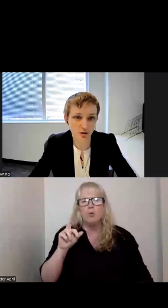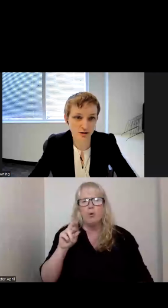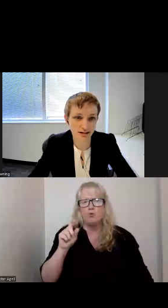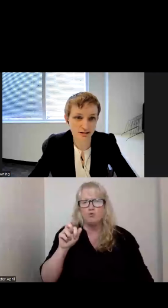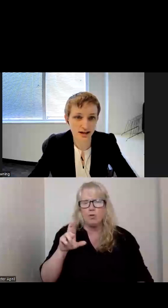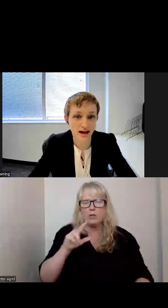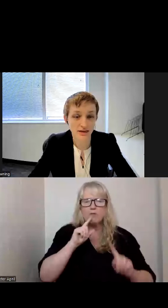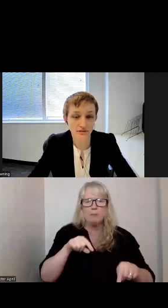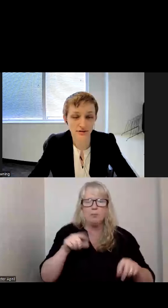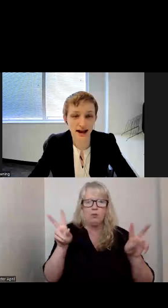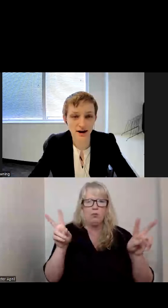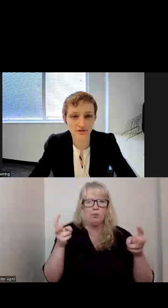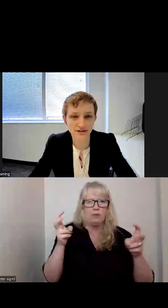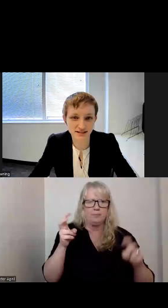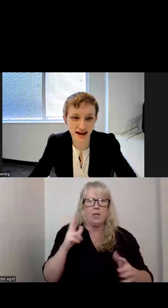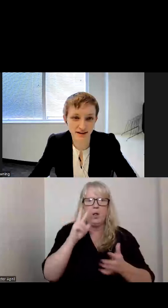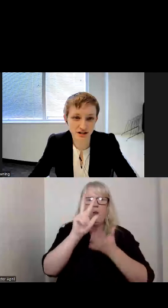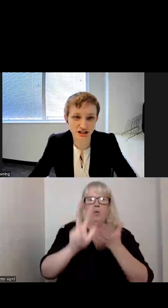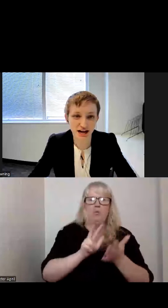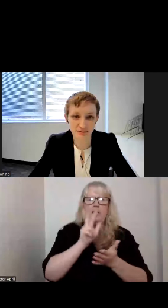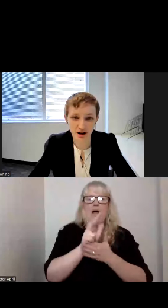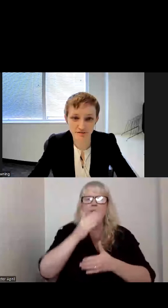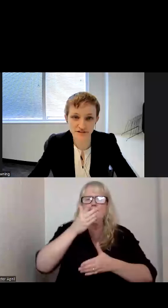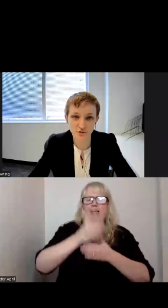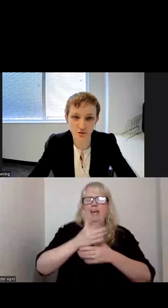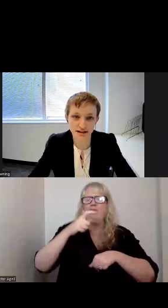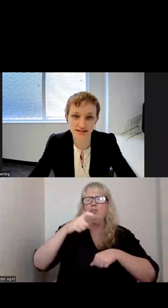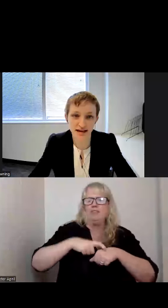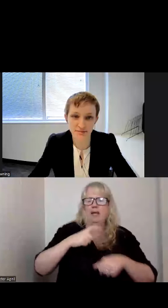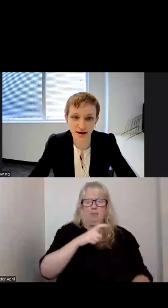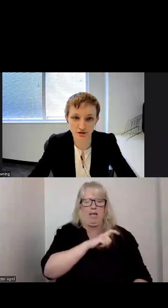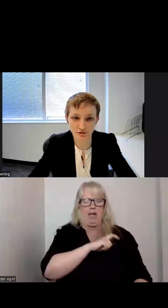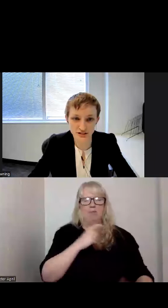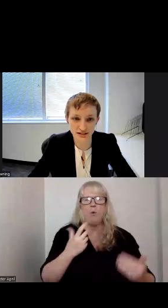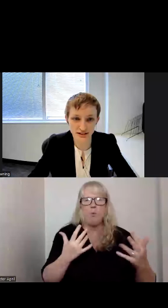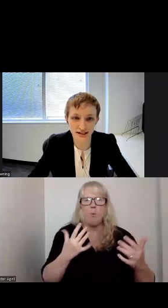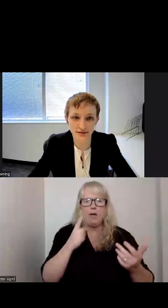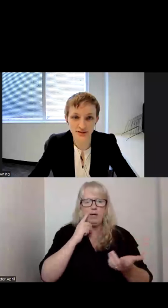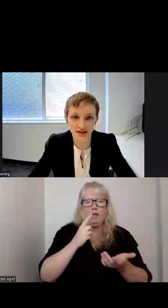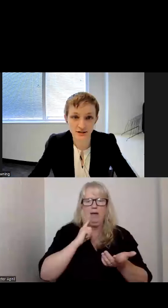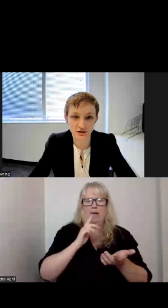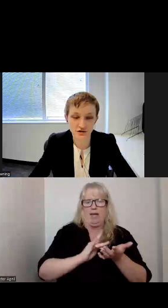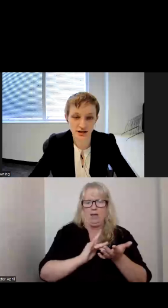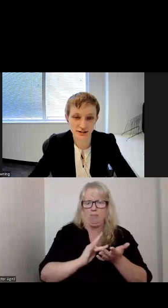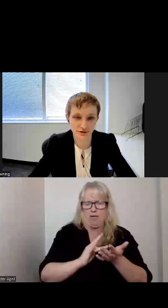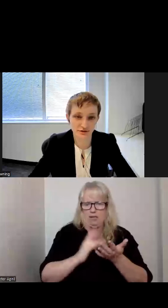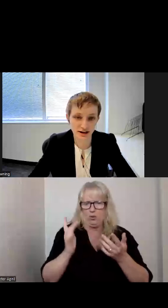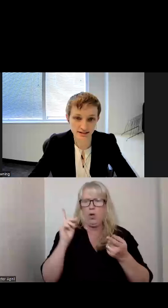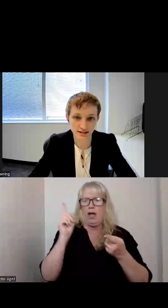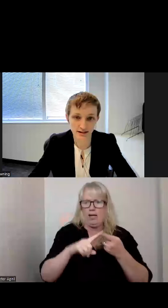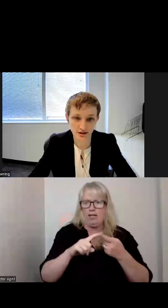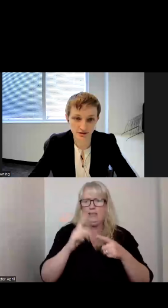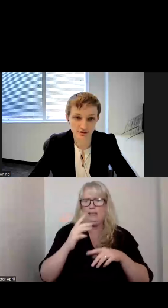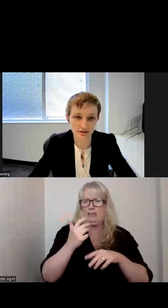THE QUOTE IS THREE HOURS IS THE AVERAGE TIME AN OFFICER WAITS AT A MEDICAL FACILITY UNTIL TRANSFER OF CUSTODY OCCURS.